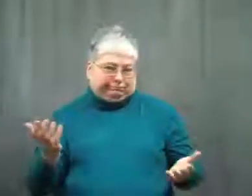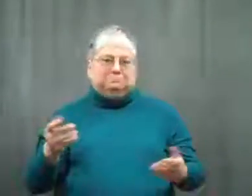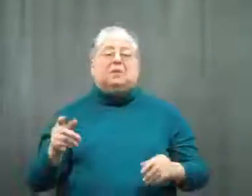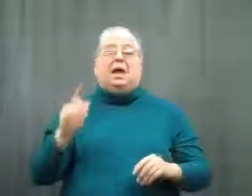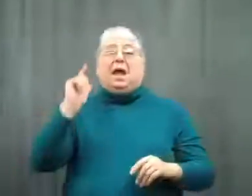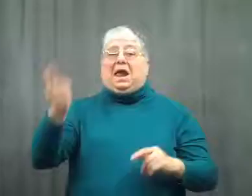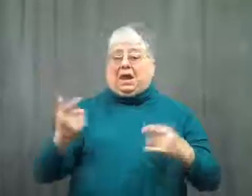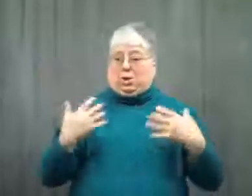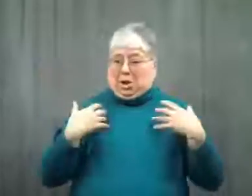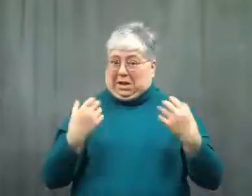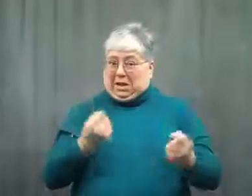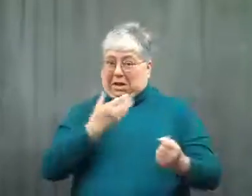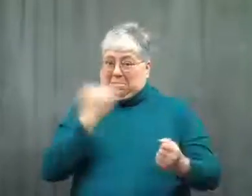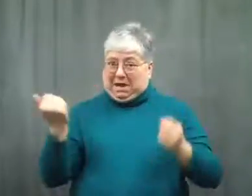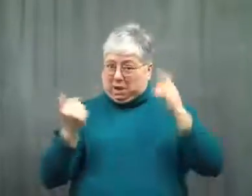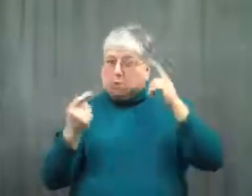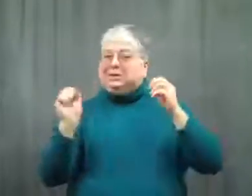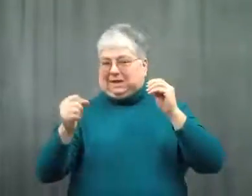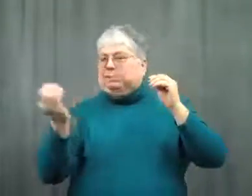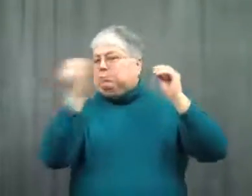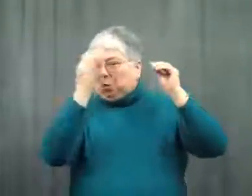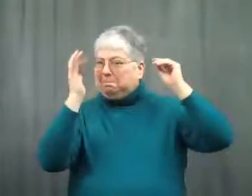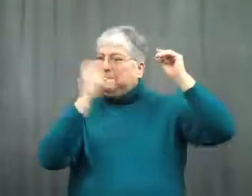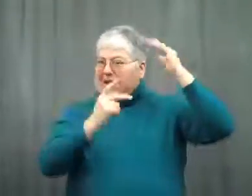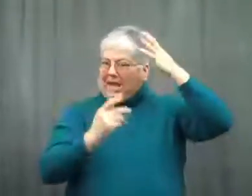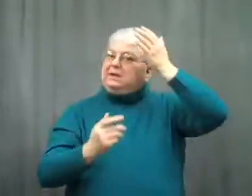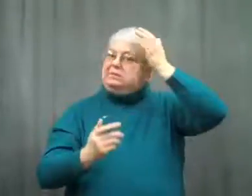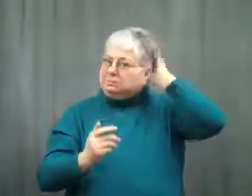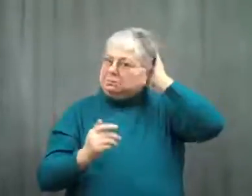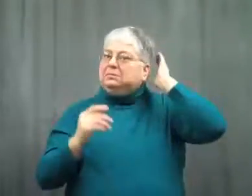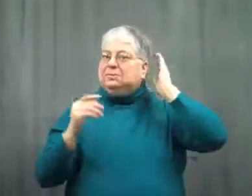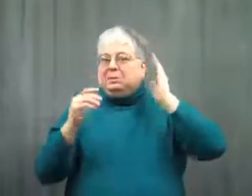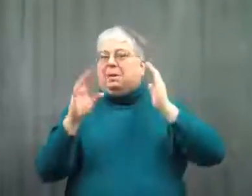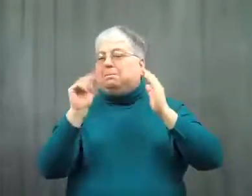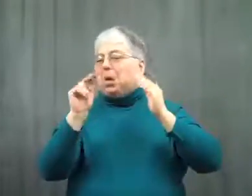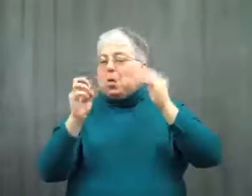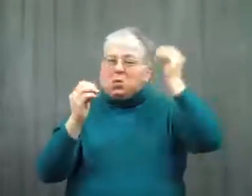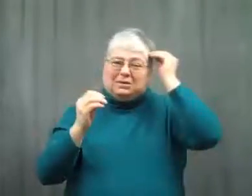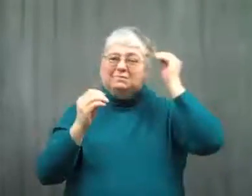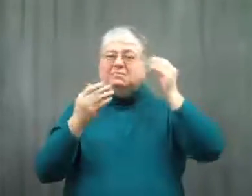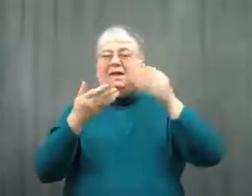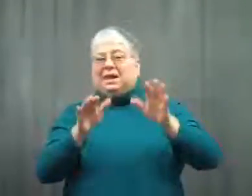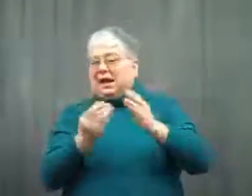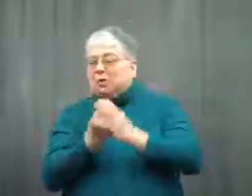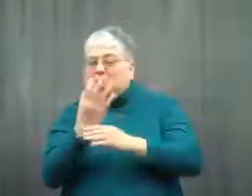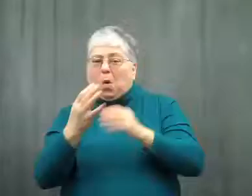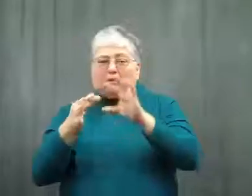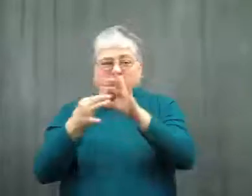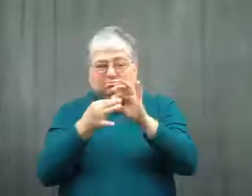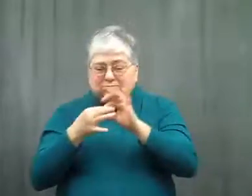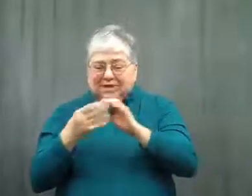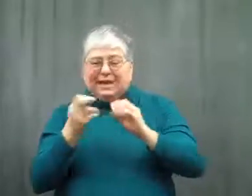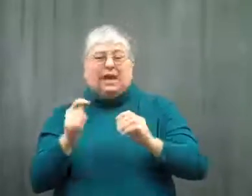Later on, the bone can be replaced and allowed to heal,